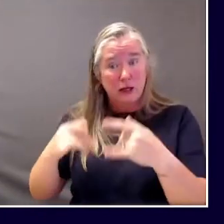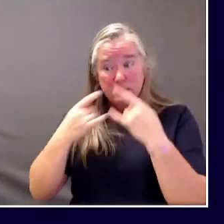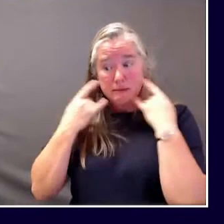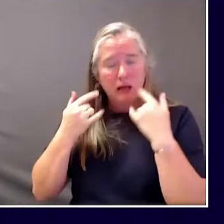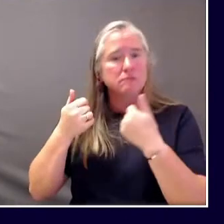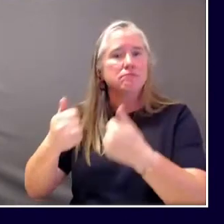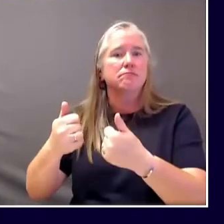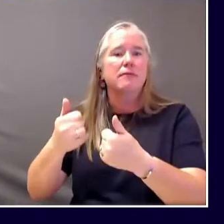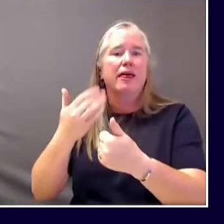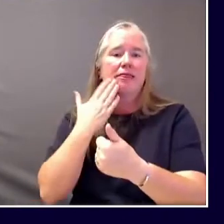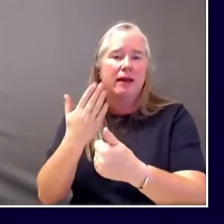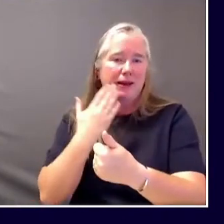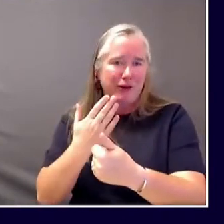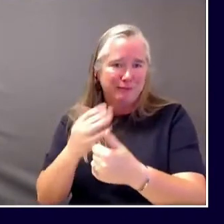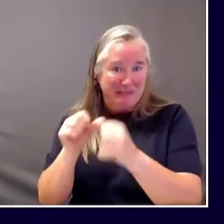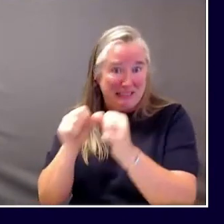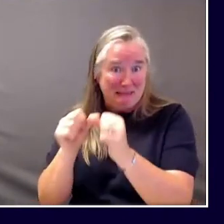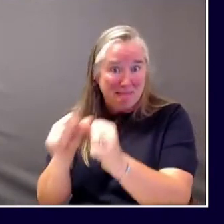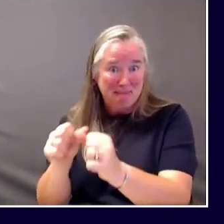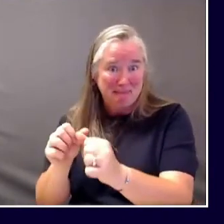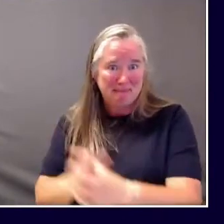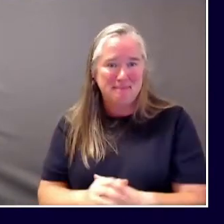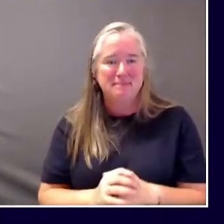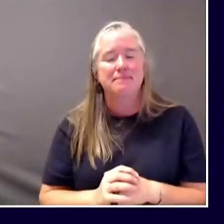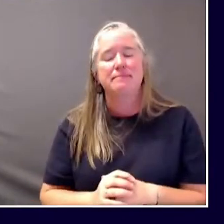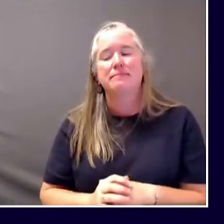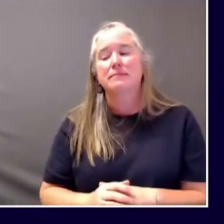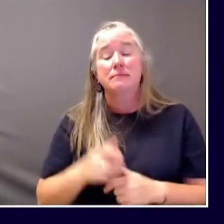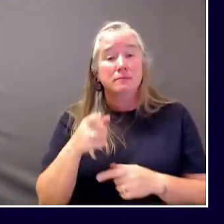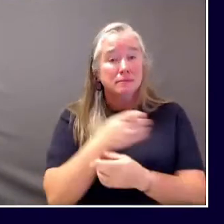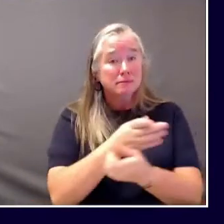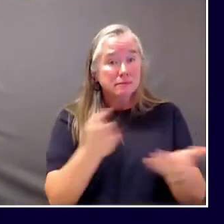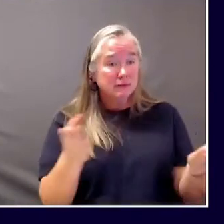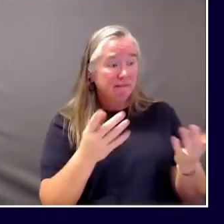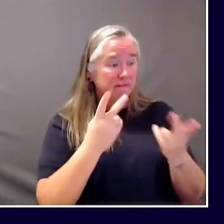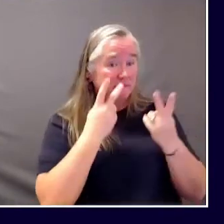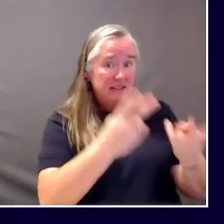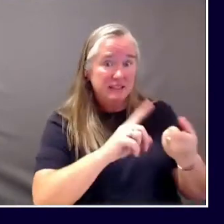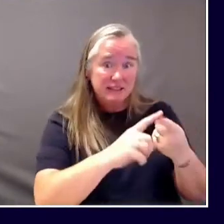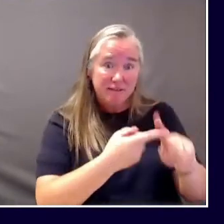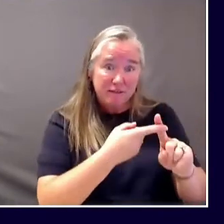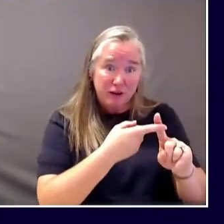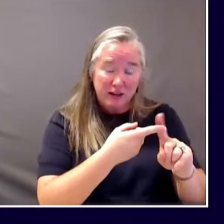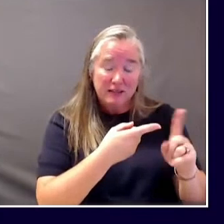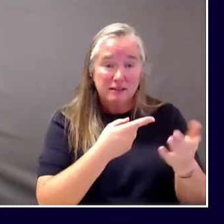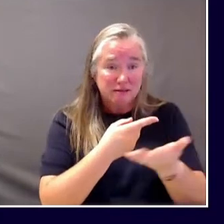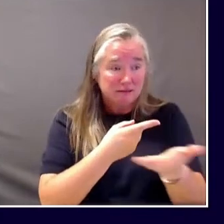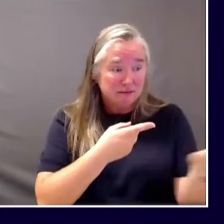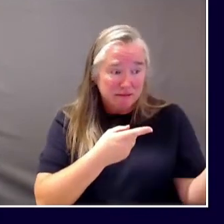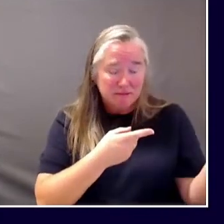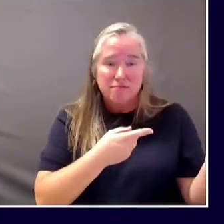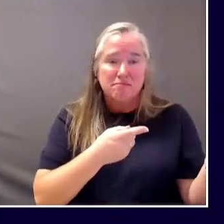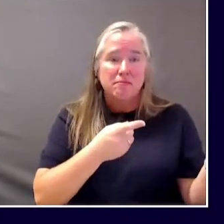doing that if you've not been spaced out when you're at your